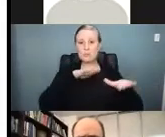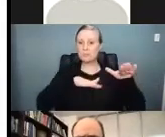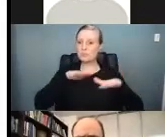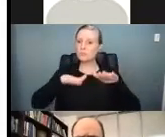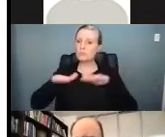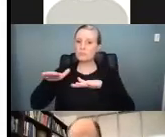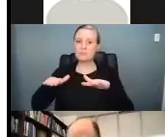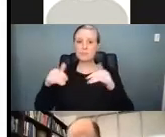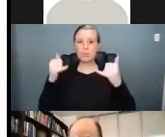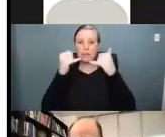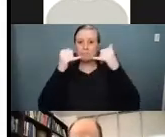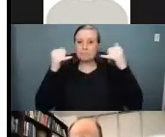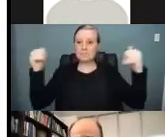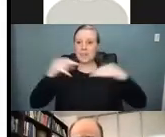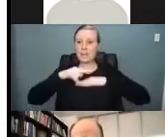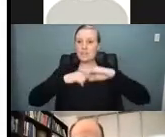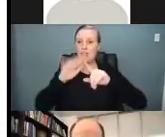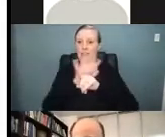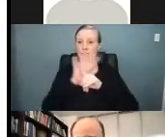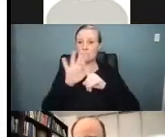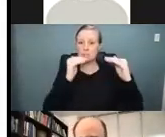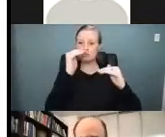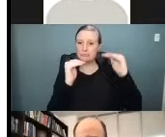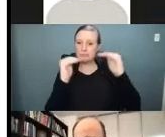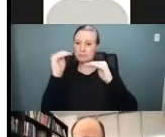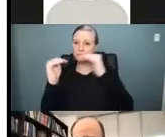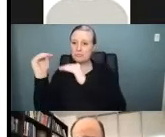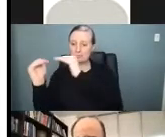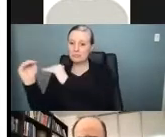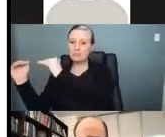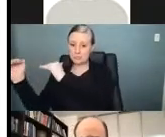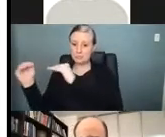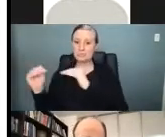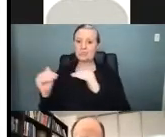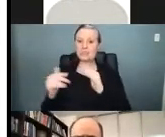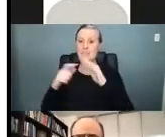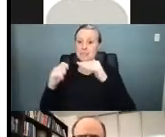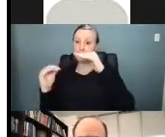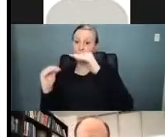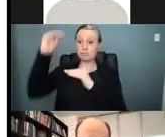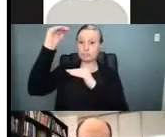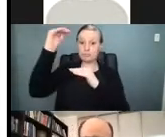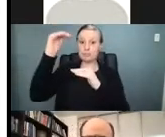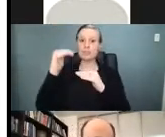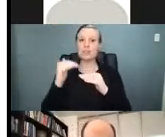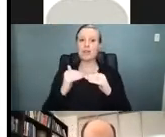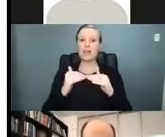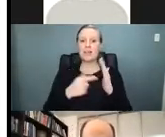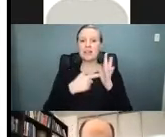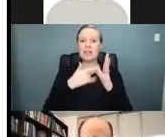So we have some states and territories, which are doing much better or significantly worse,